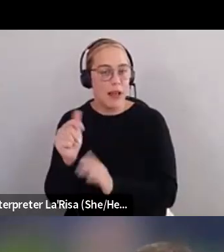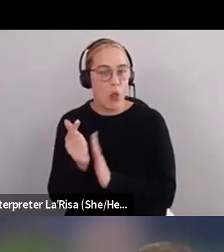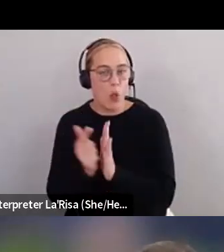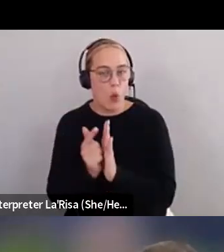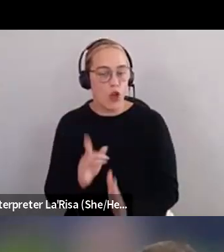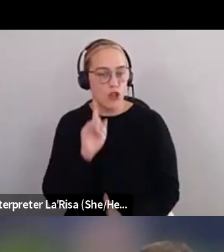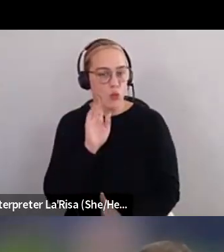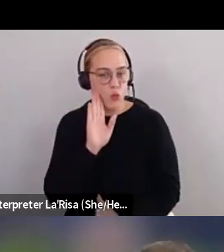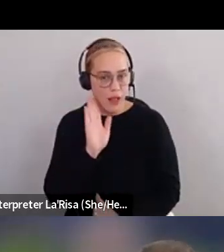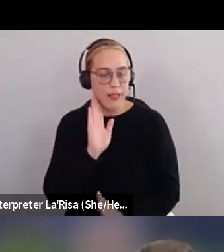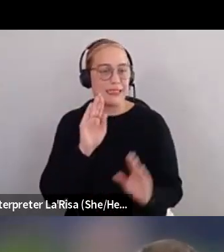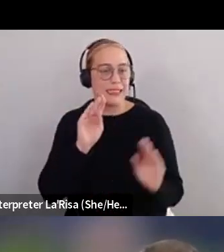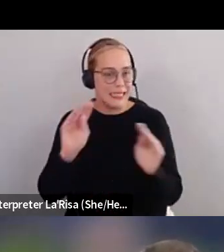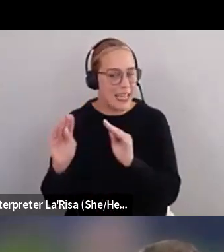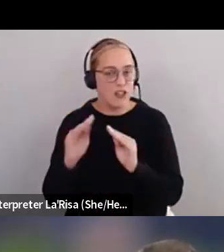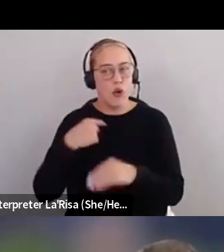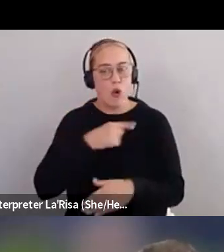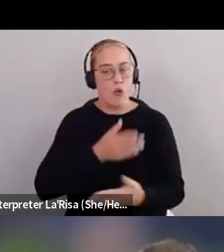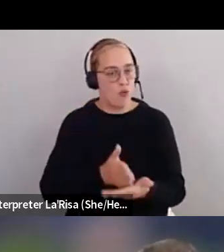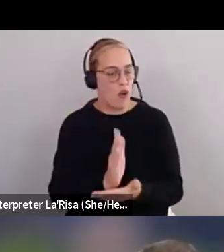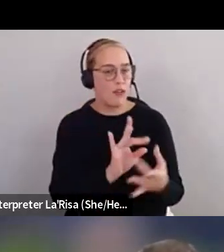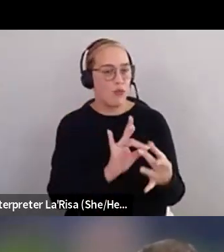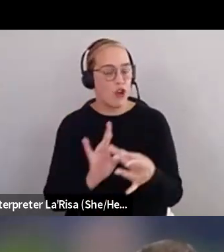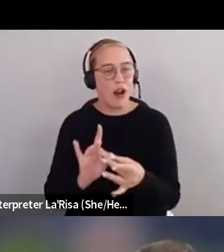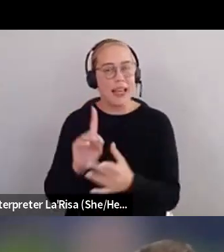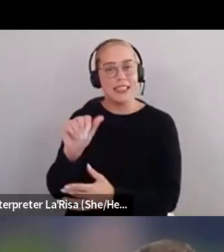of disability empower network and is a disability warrior. She is going to